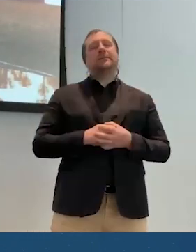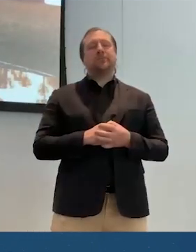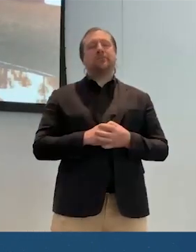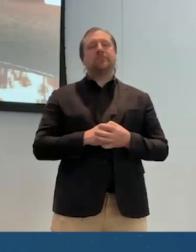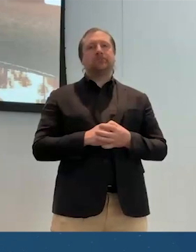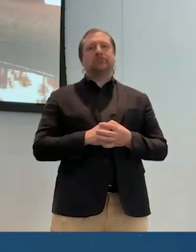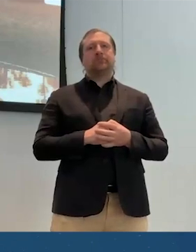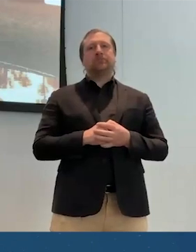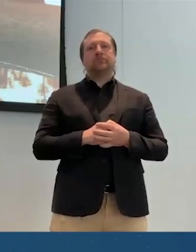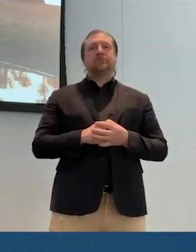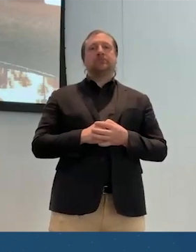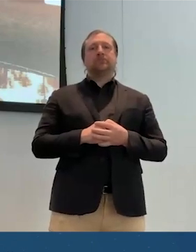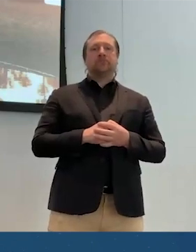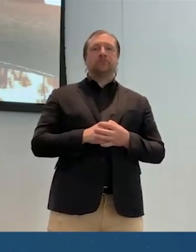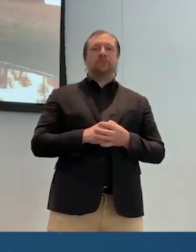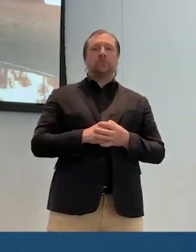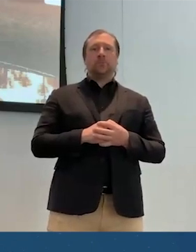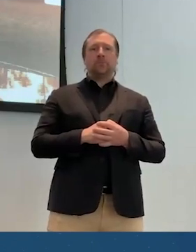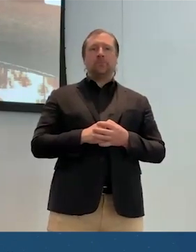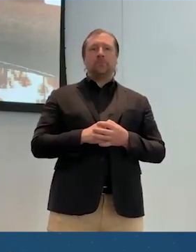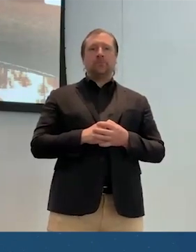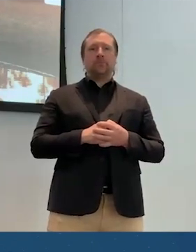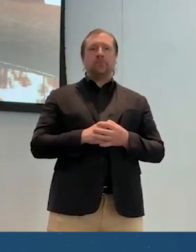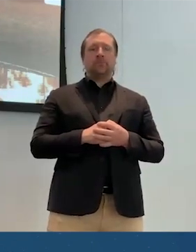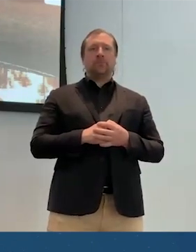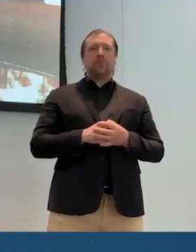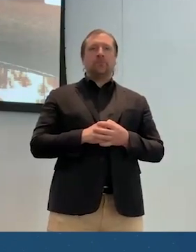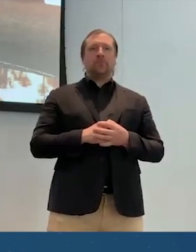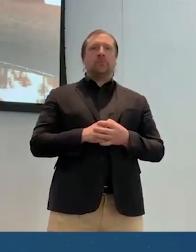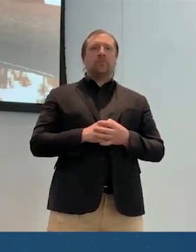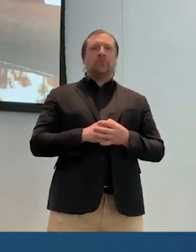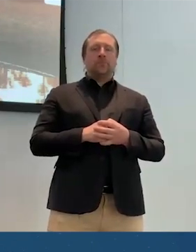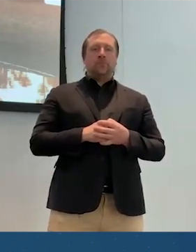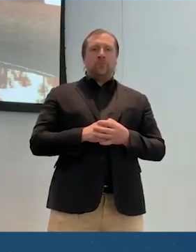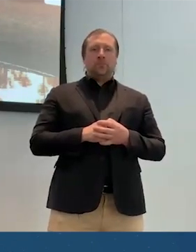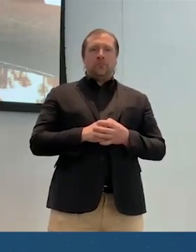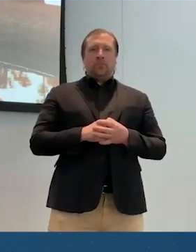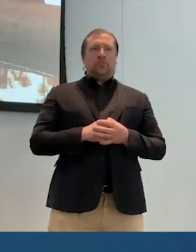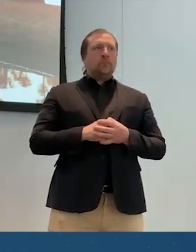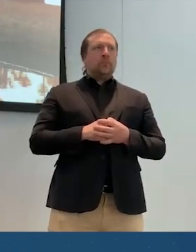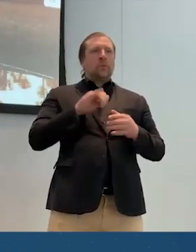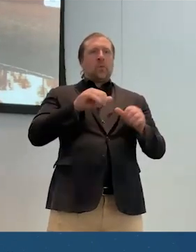Lastly, despite the immersive walking and continuous turning,